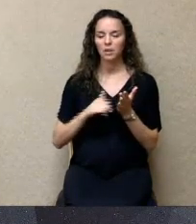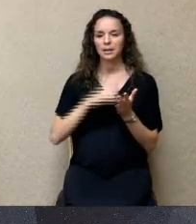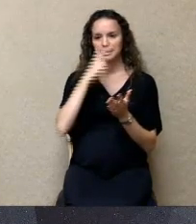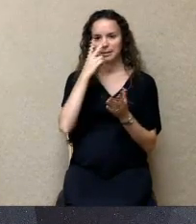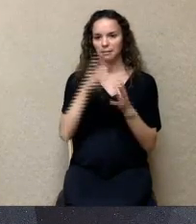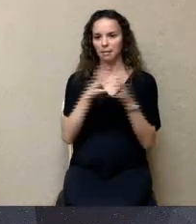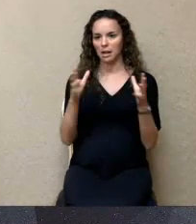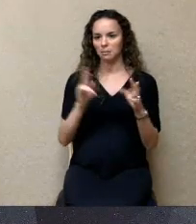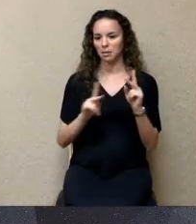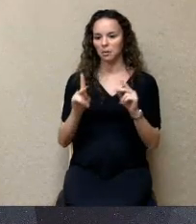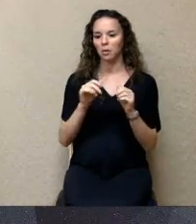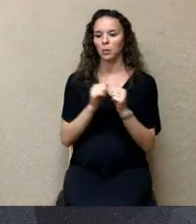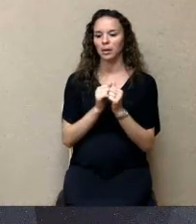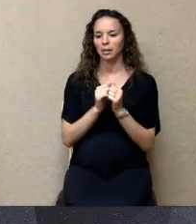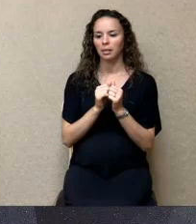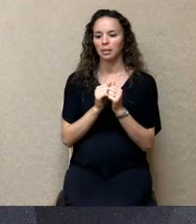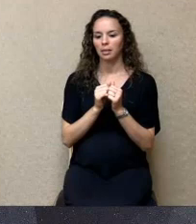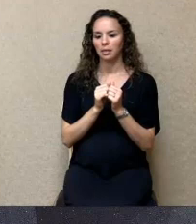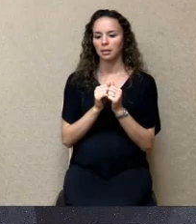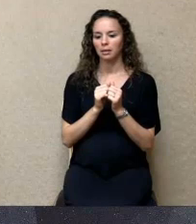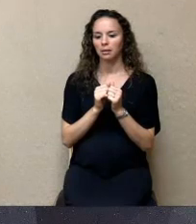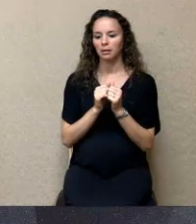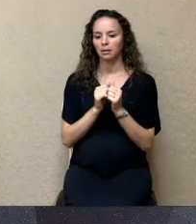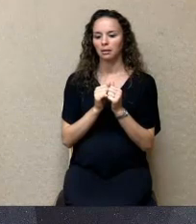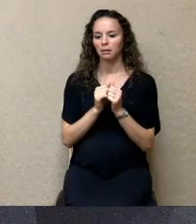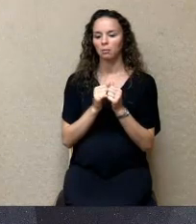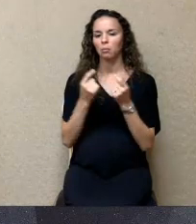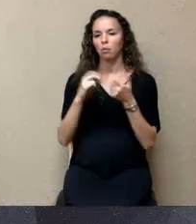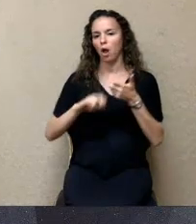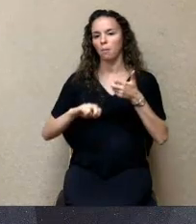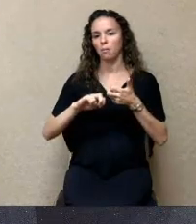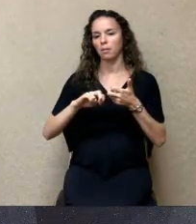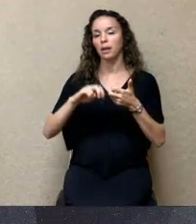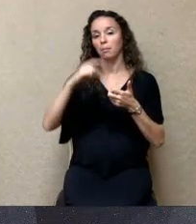would come back from the war with brain injuries and